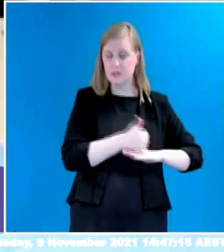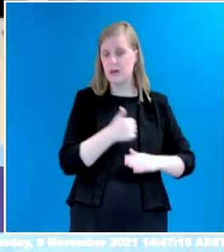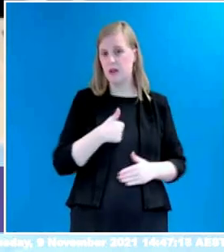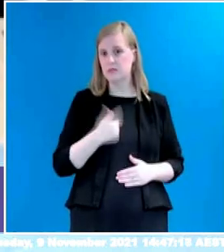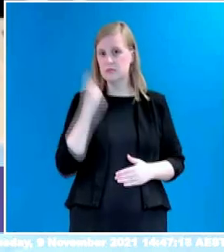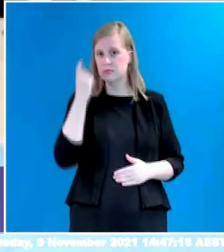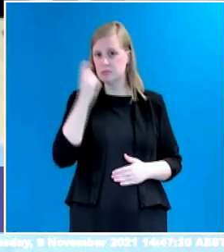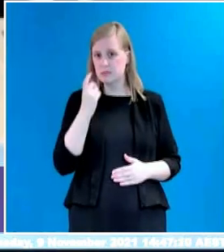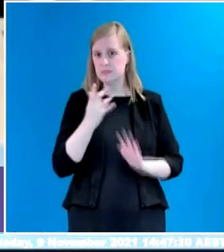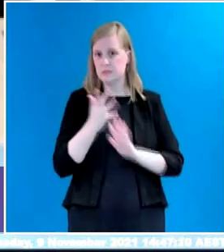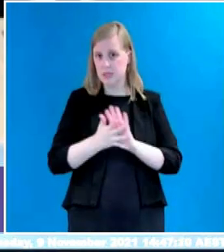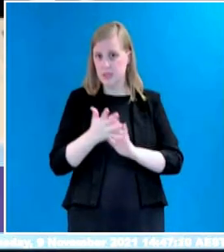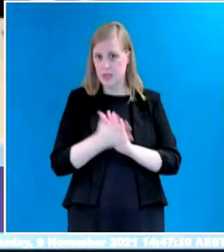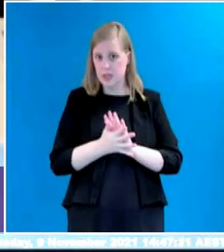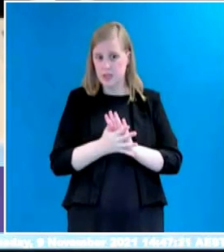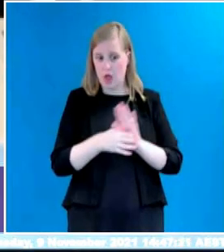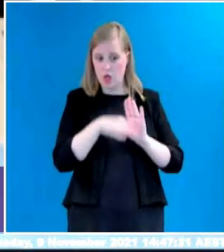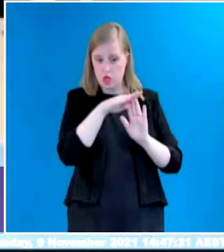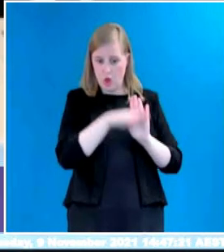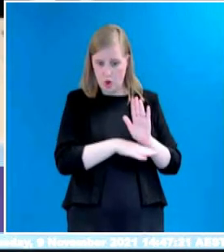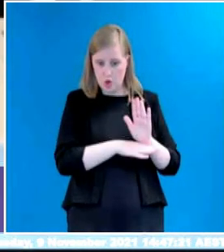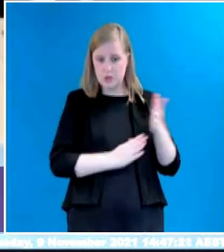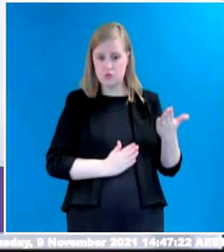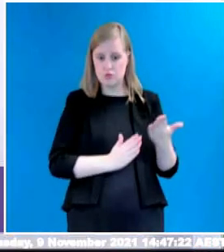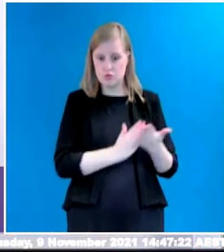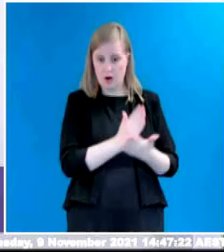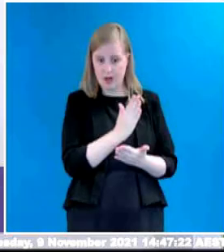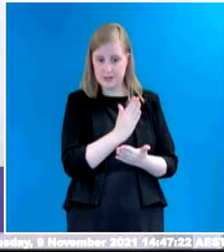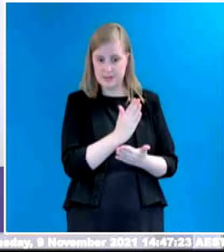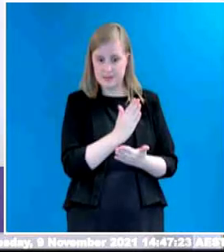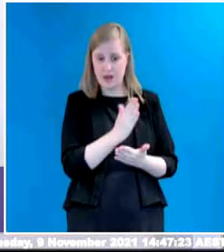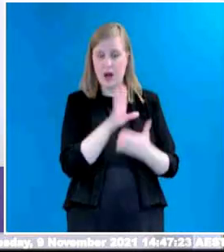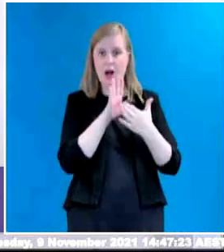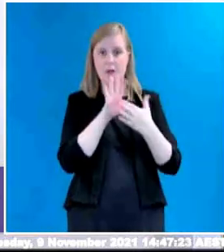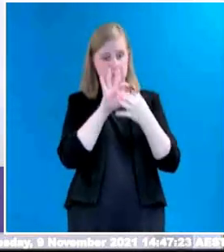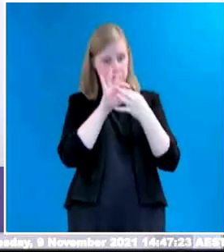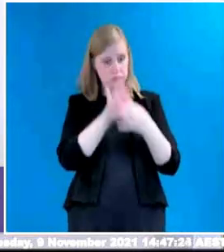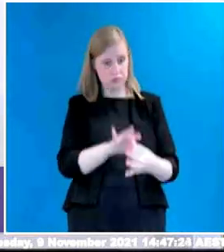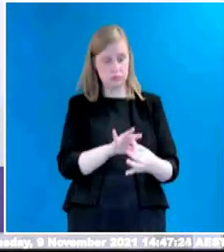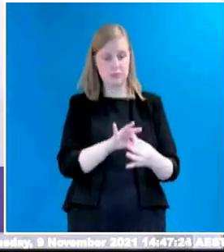context of traditional views of civil and political rights, which is that